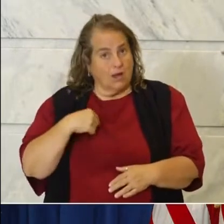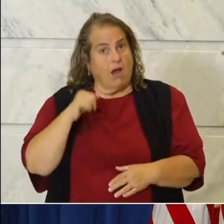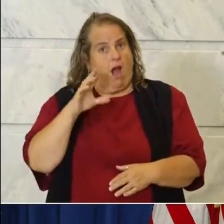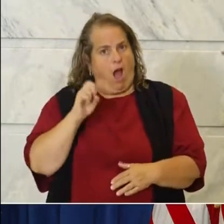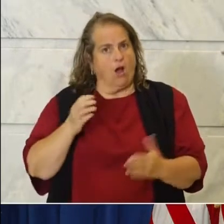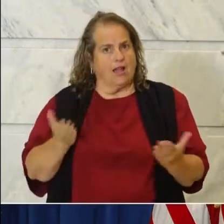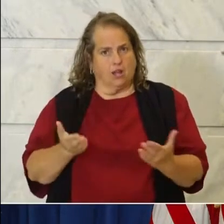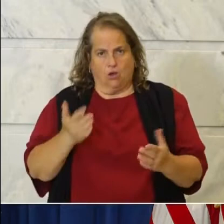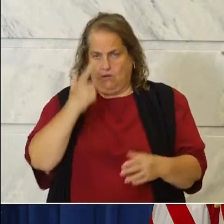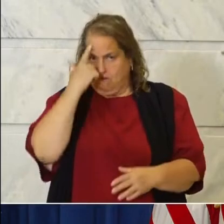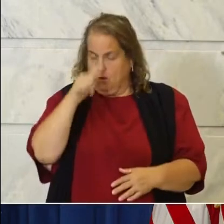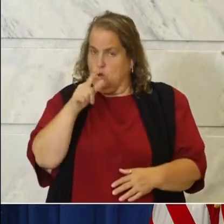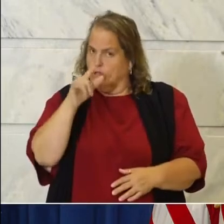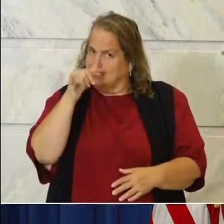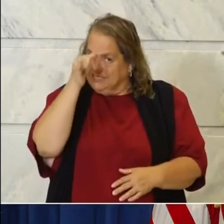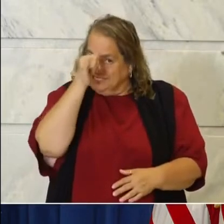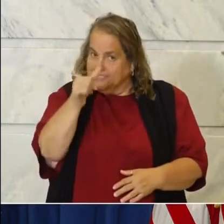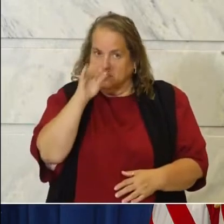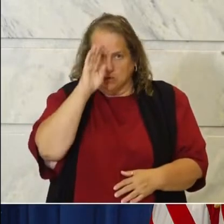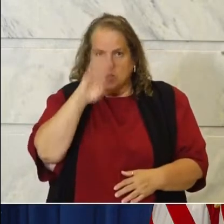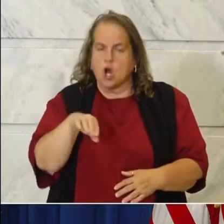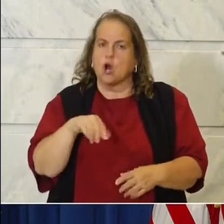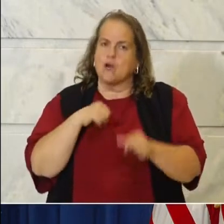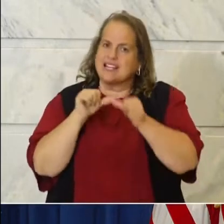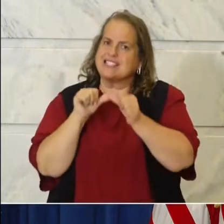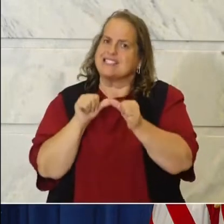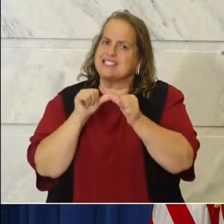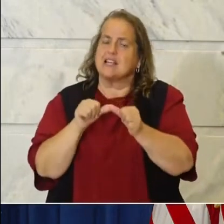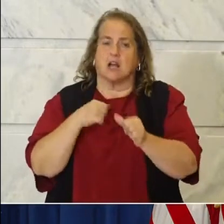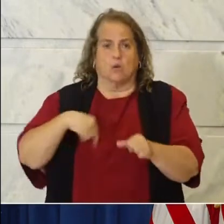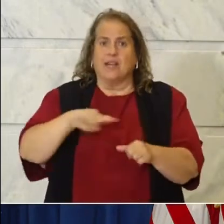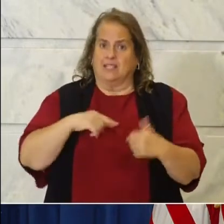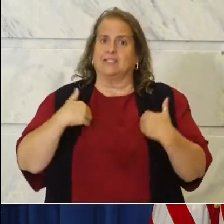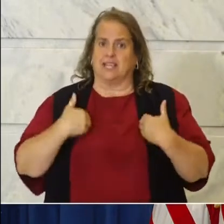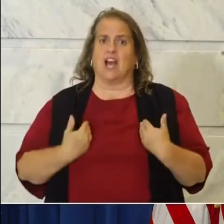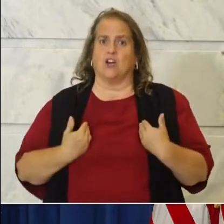all tired to This is not easy on anyone But we're committed to working with